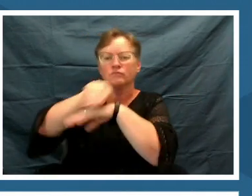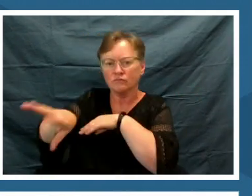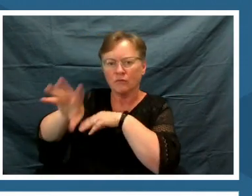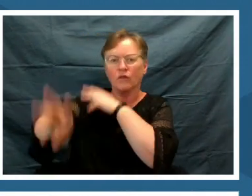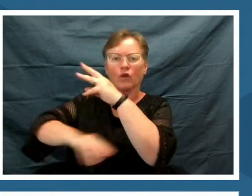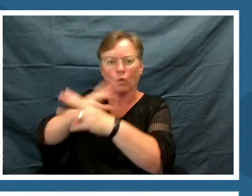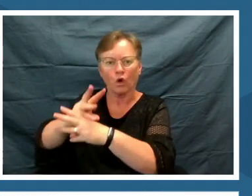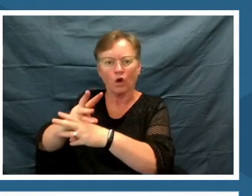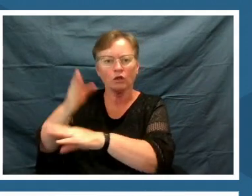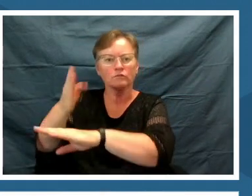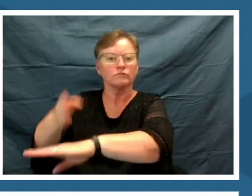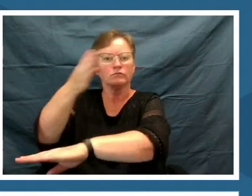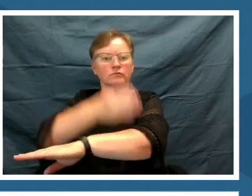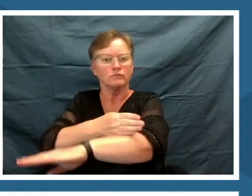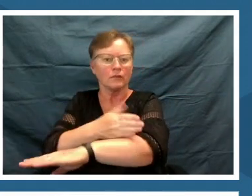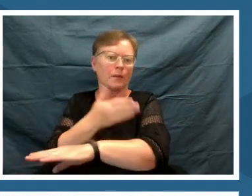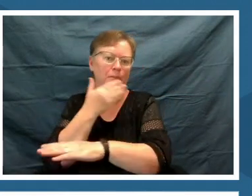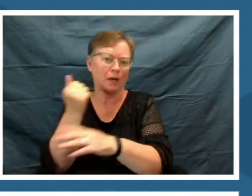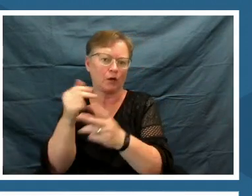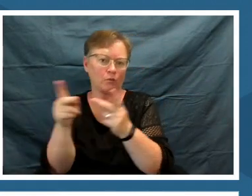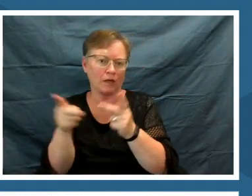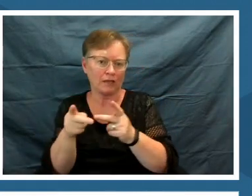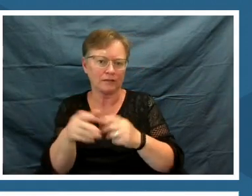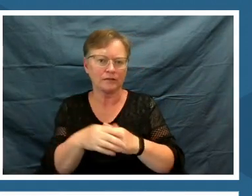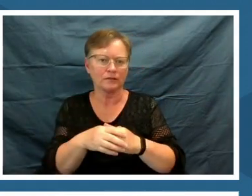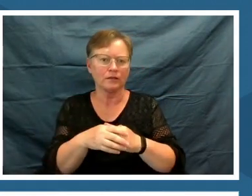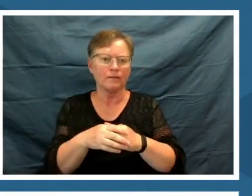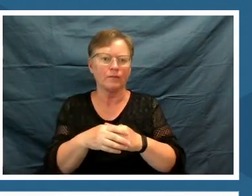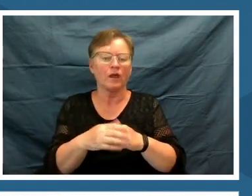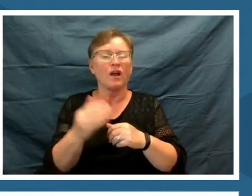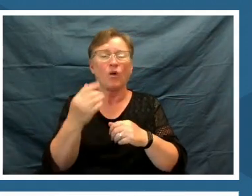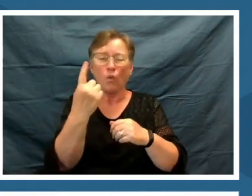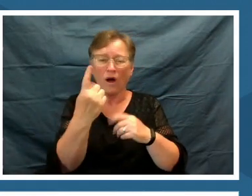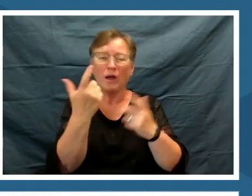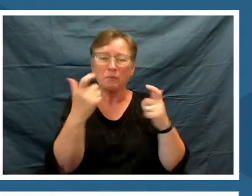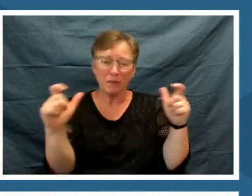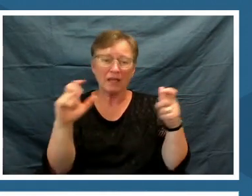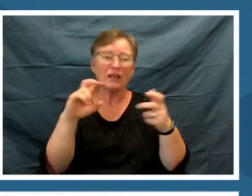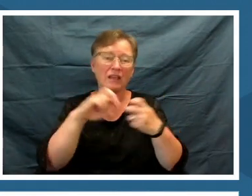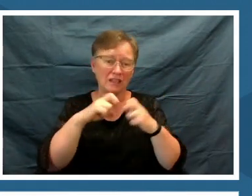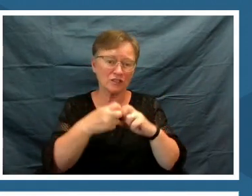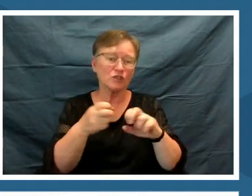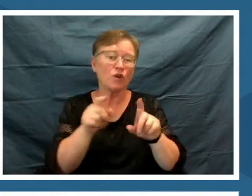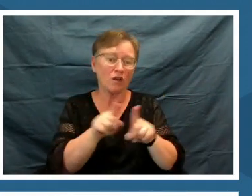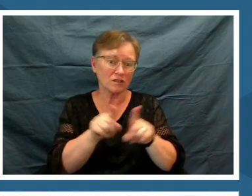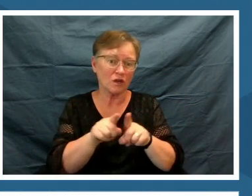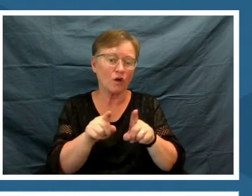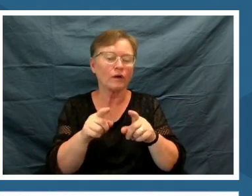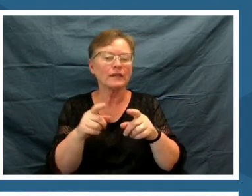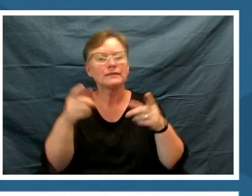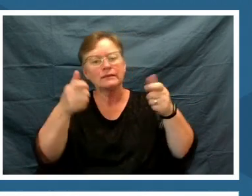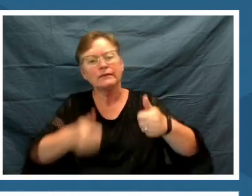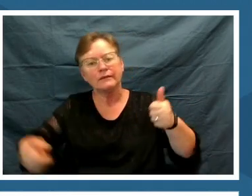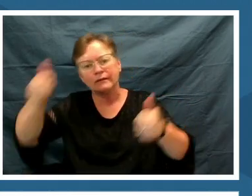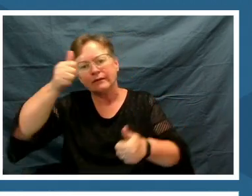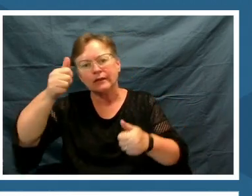and i know that one of the biggest issues too is administrator and district